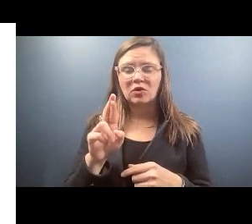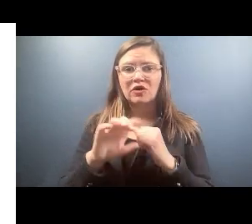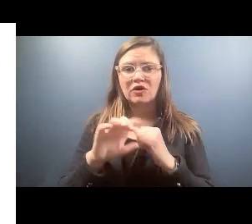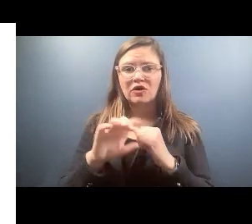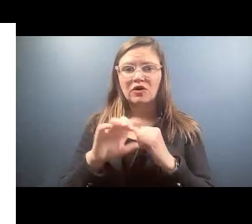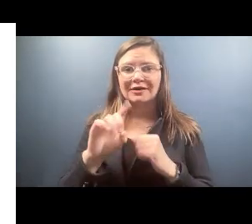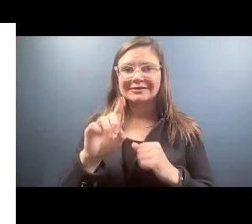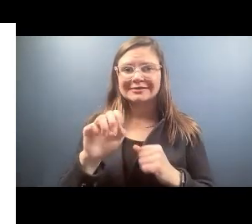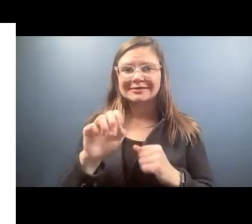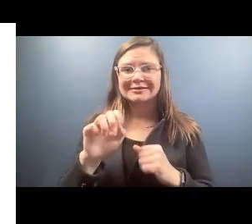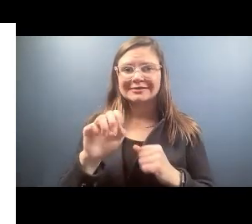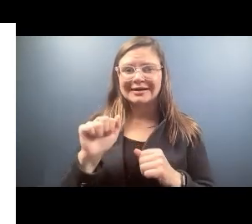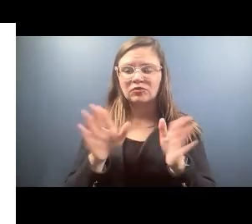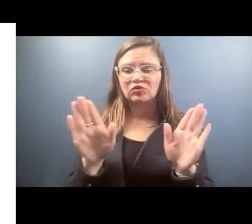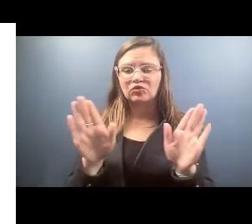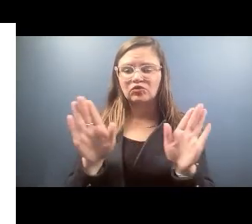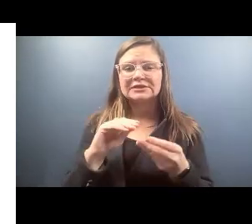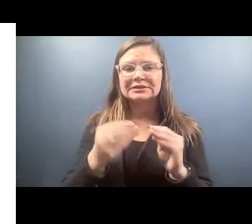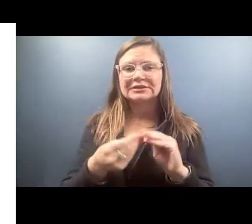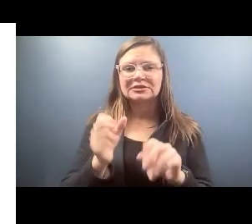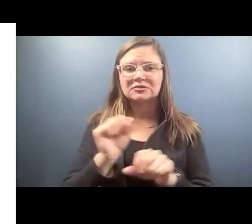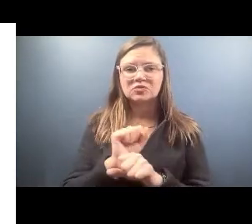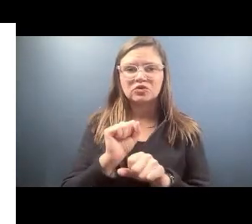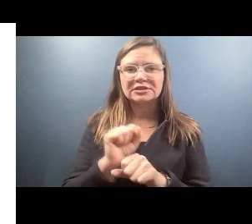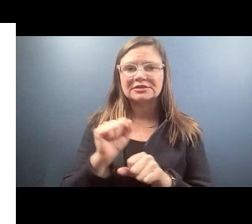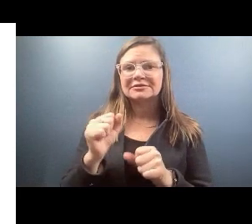broad statistics on employment, wages and workforce trends,